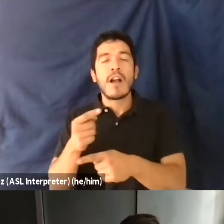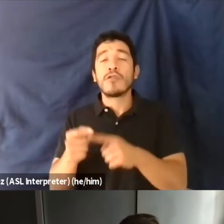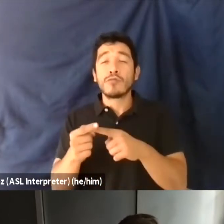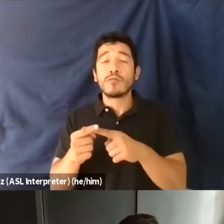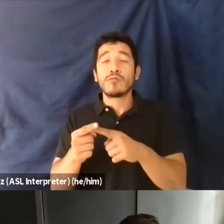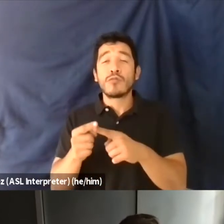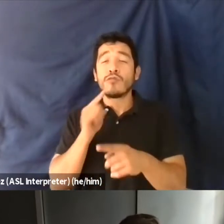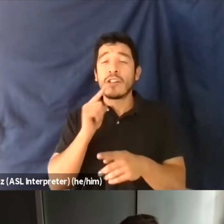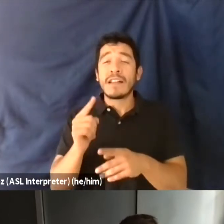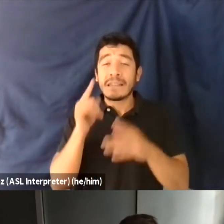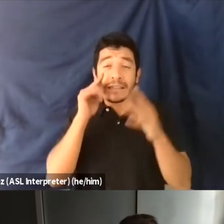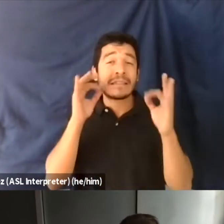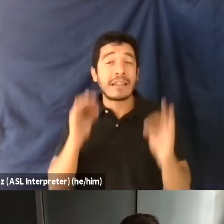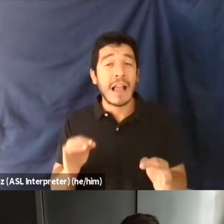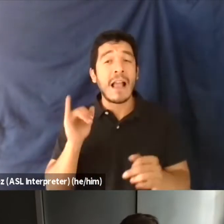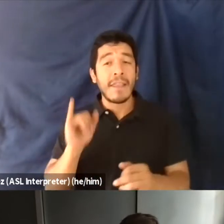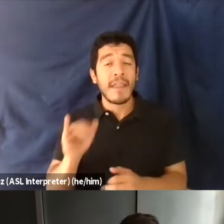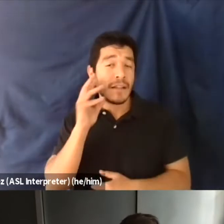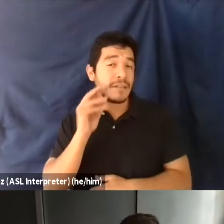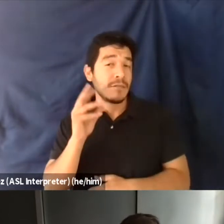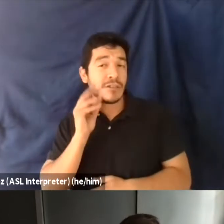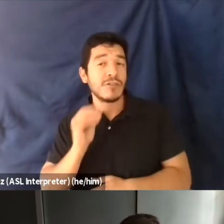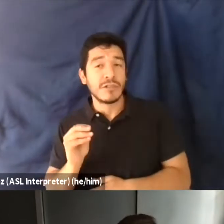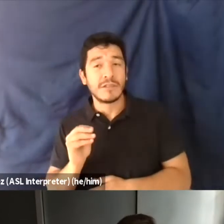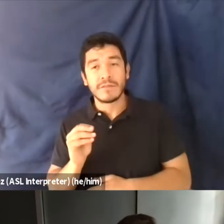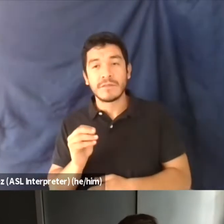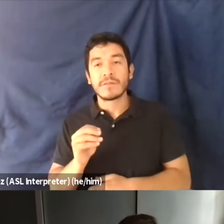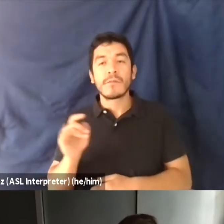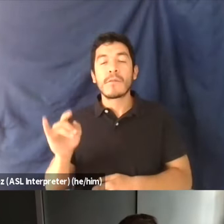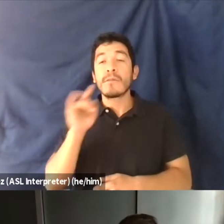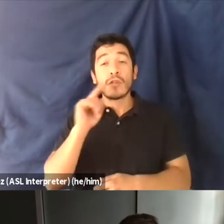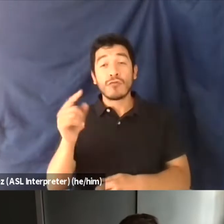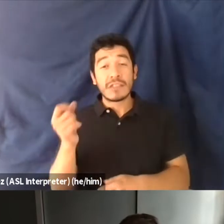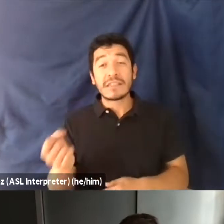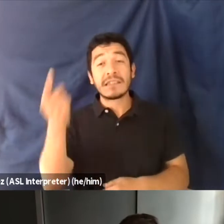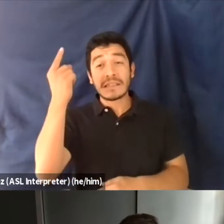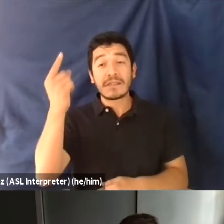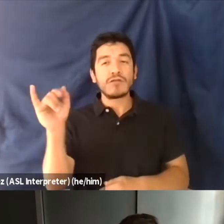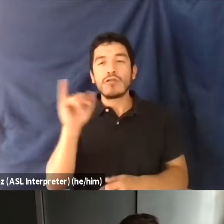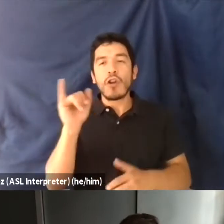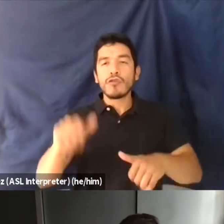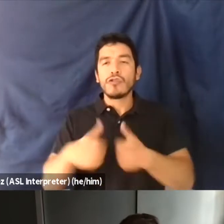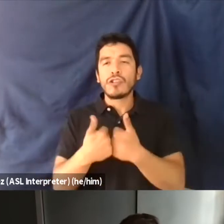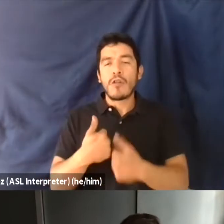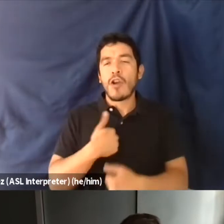And so that was really it for us, I mean, it was discovery. It was also I think, challenging ourselves to like,